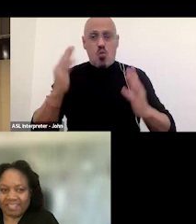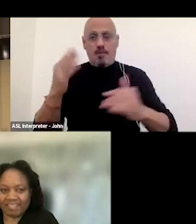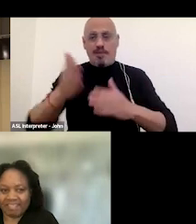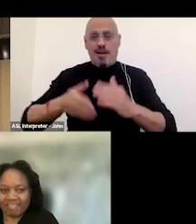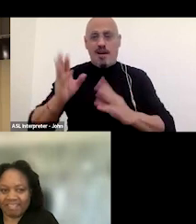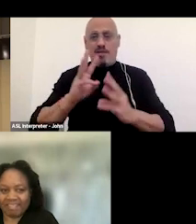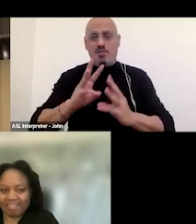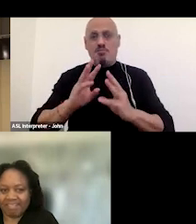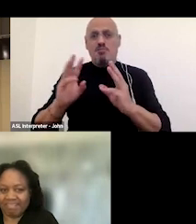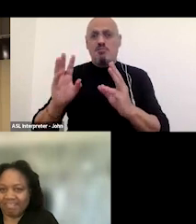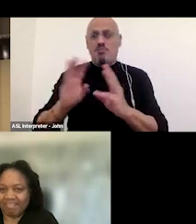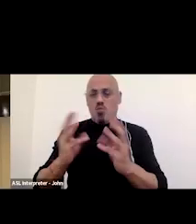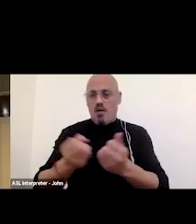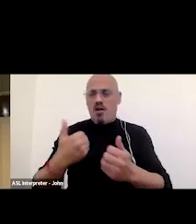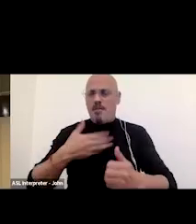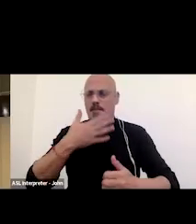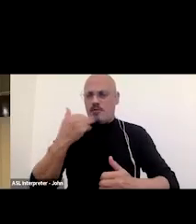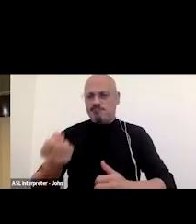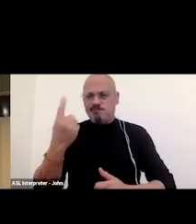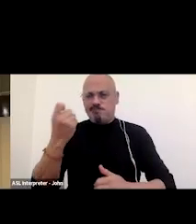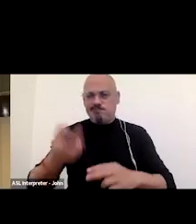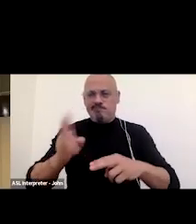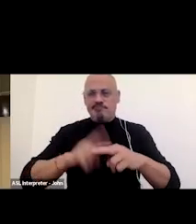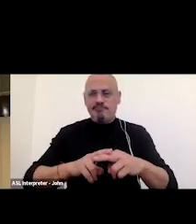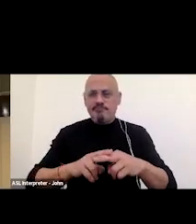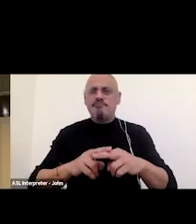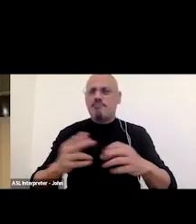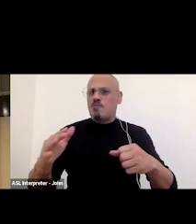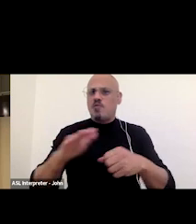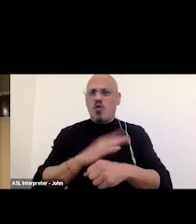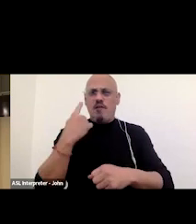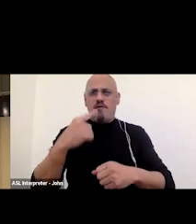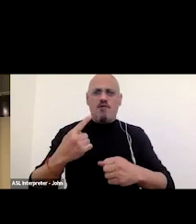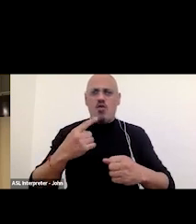you'll have a better understanding in the increase of homelessness for older adults with disabilities,